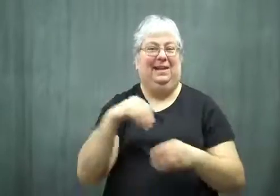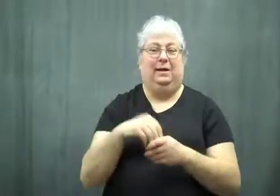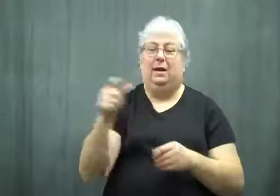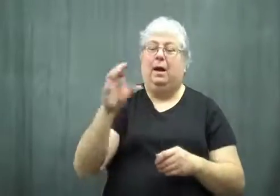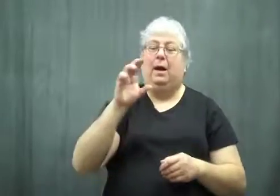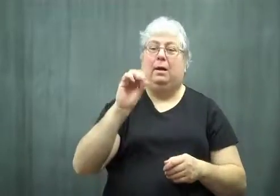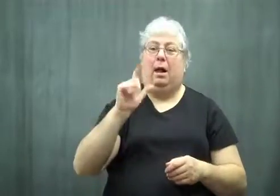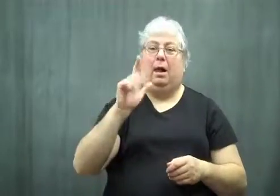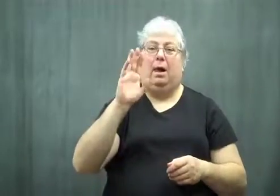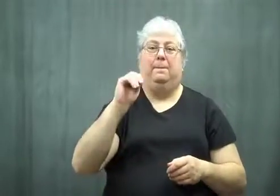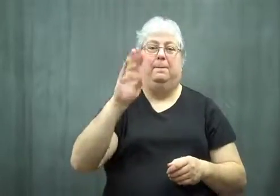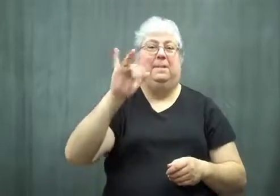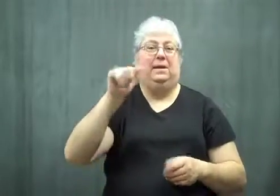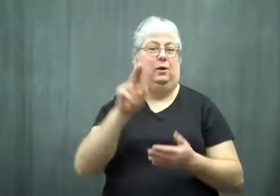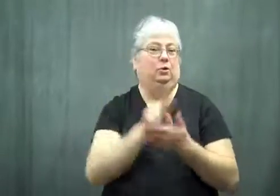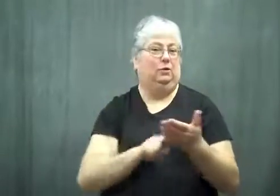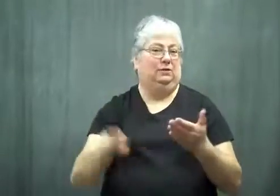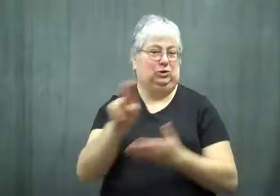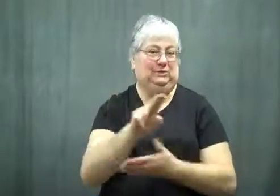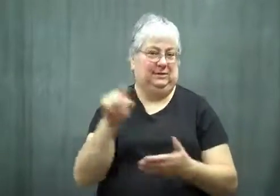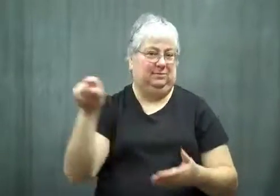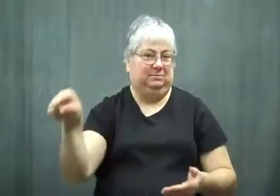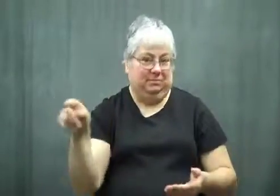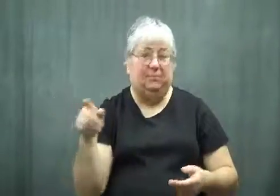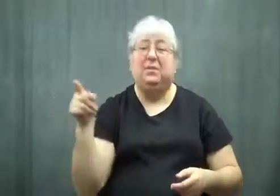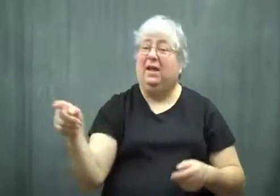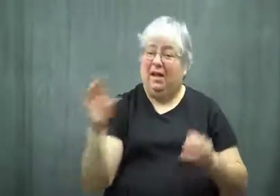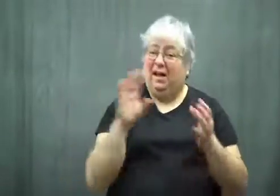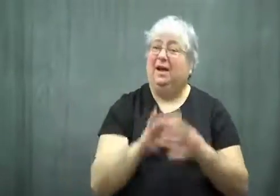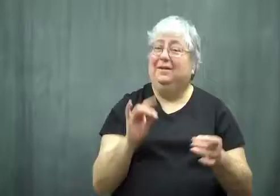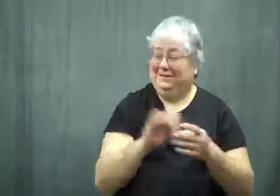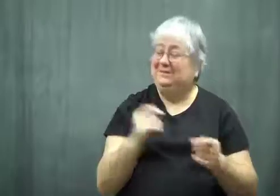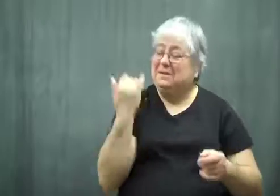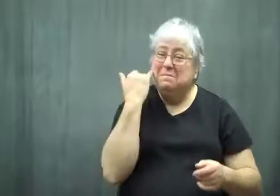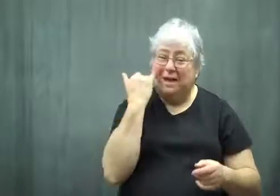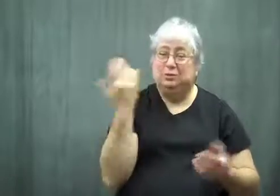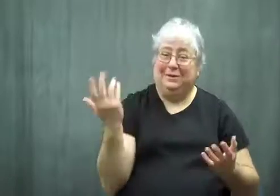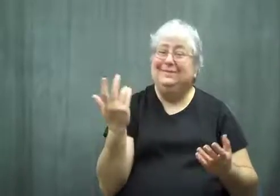at Columbia University.